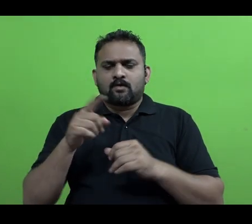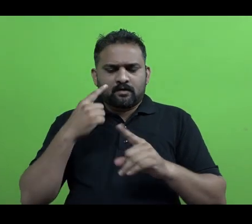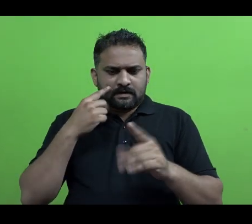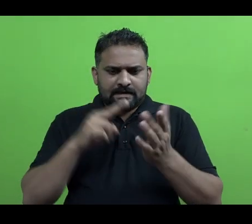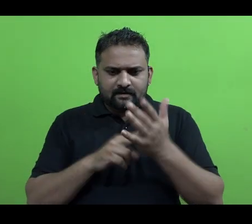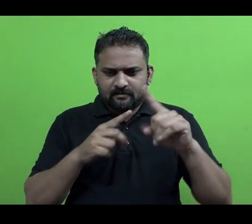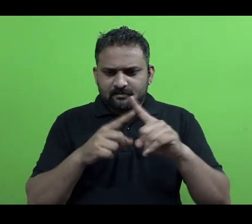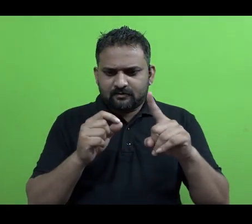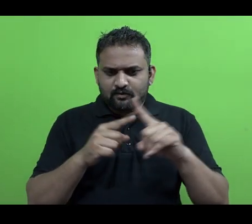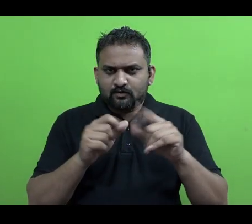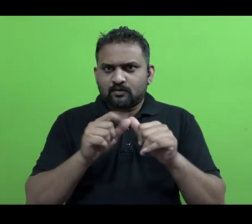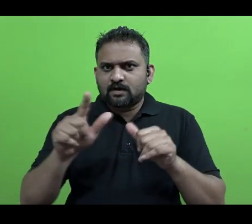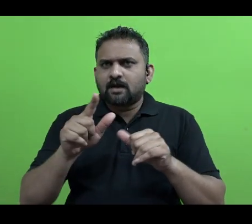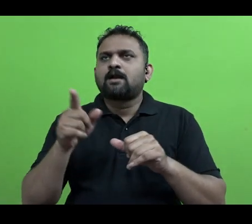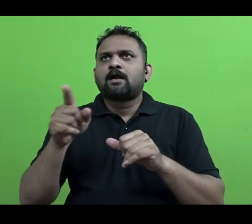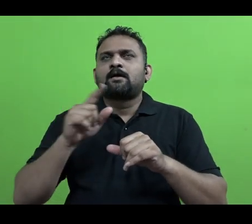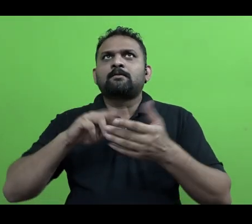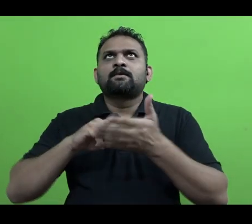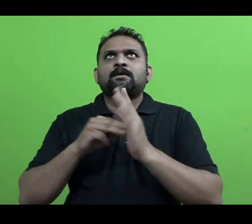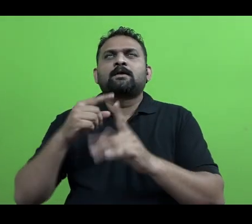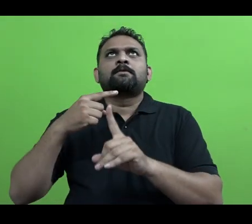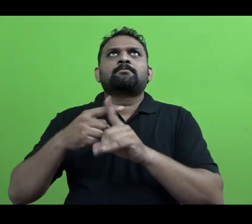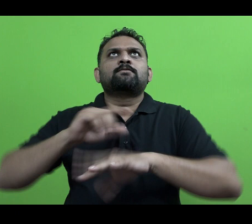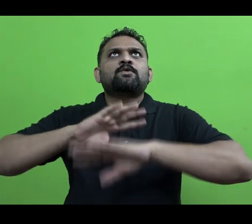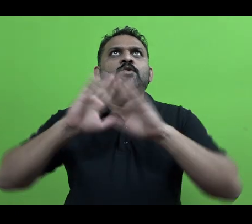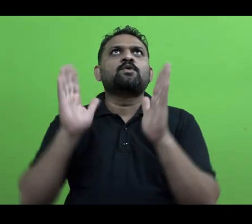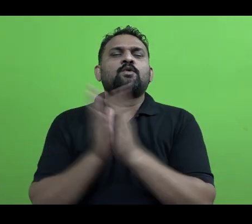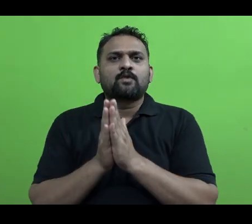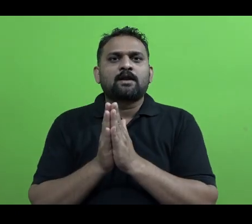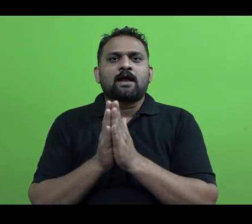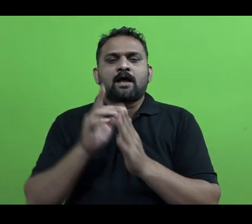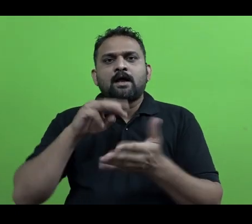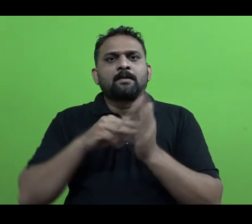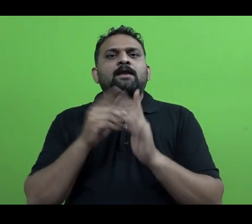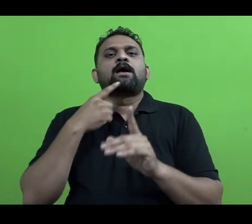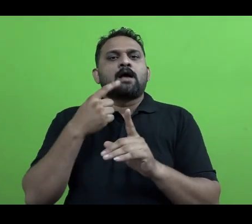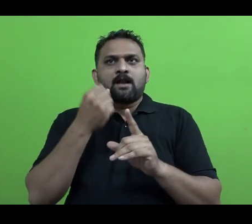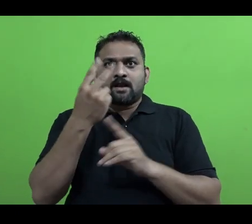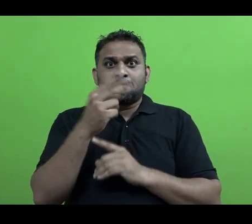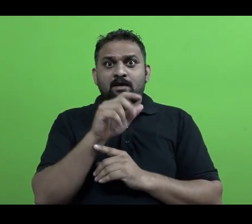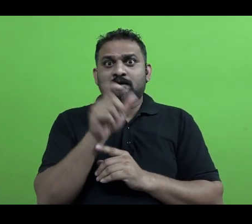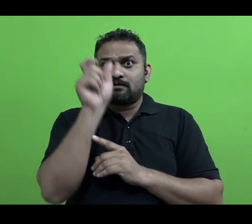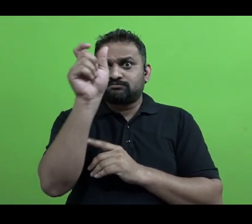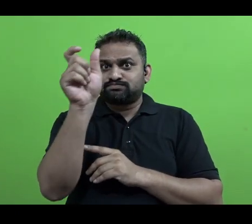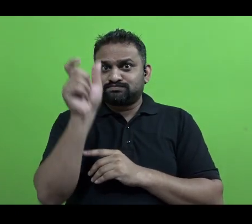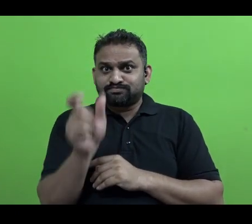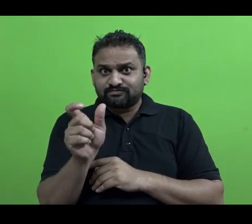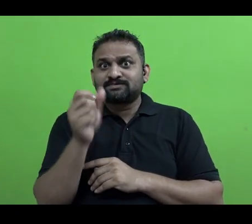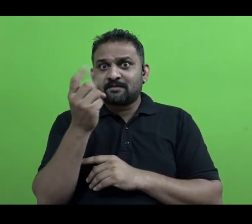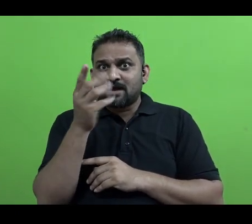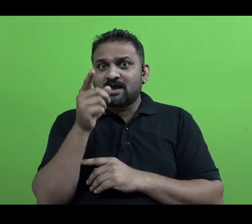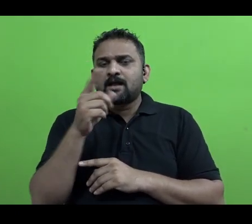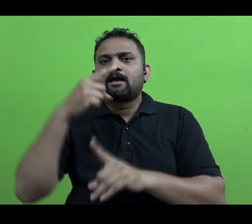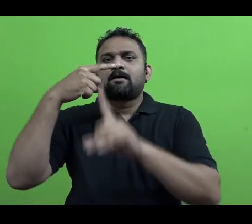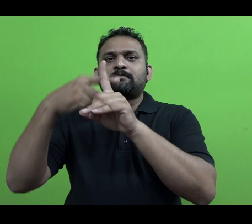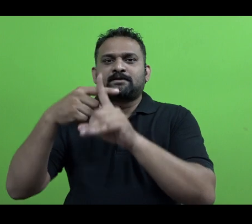Now the word 'in total' also tells us that we need to add the two numbers in the word problem.